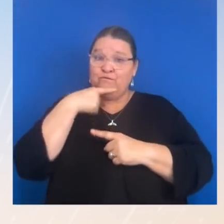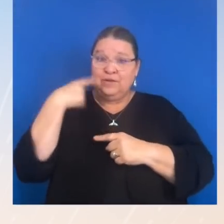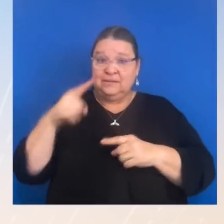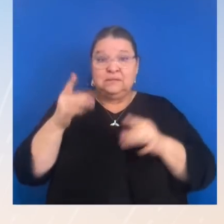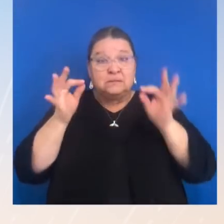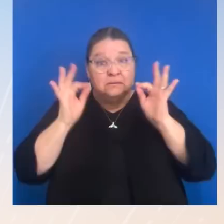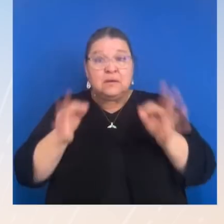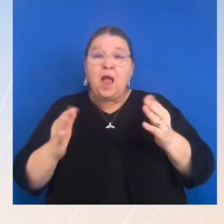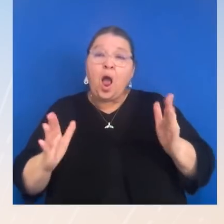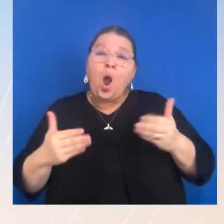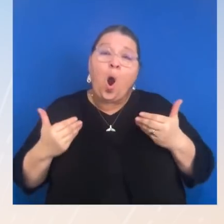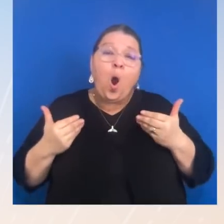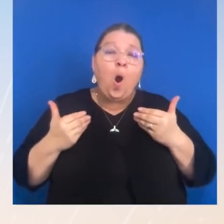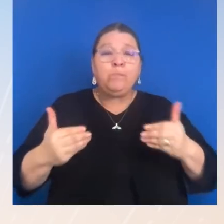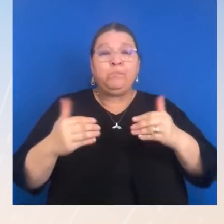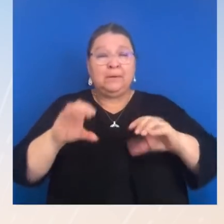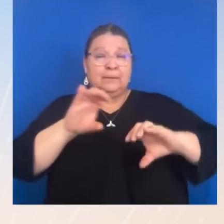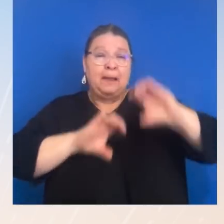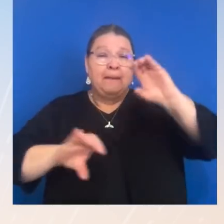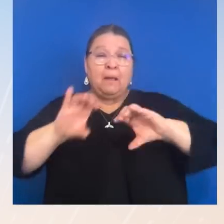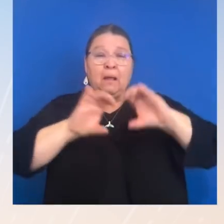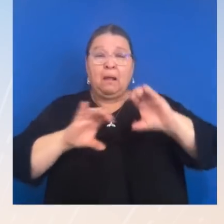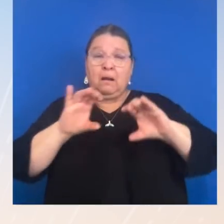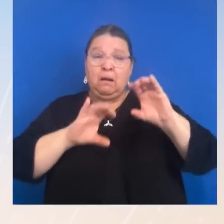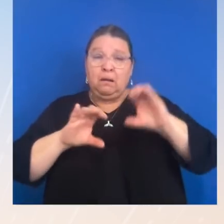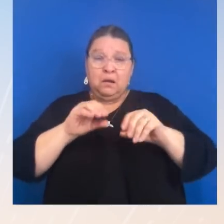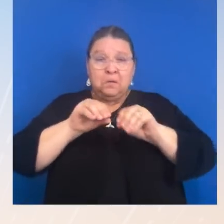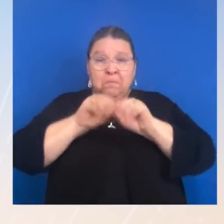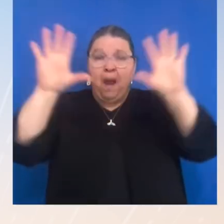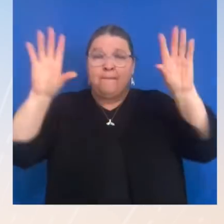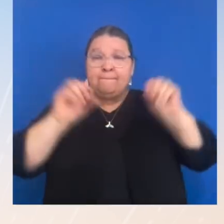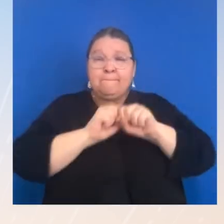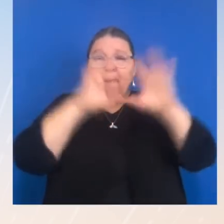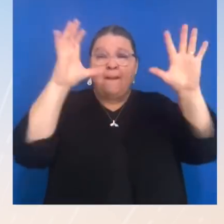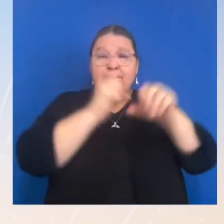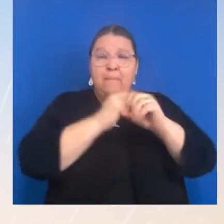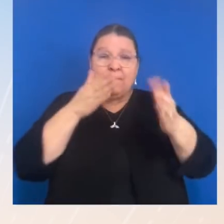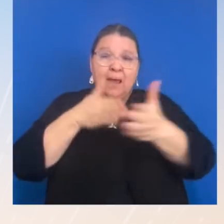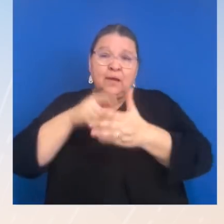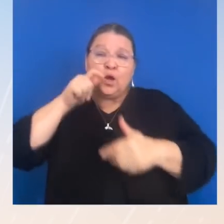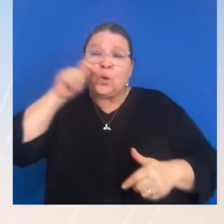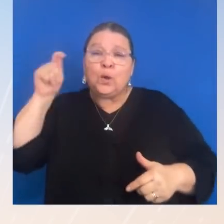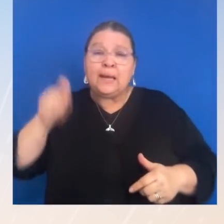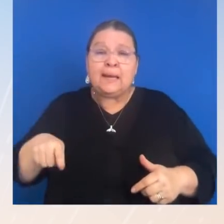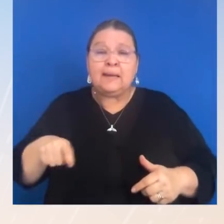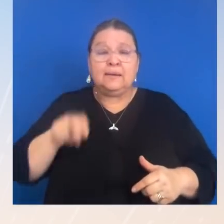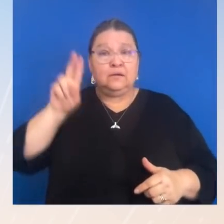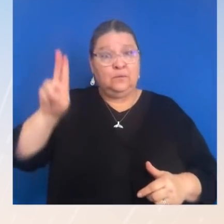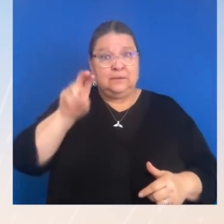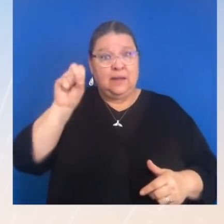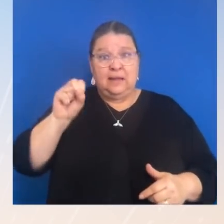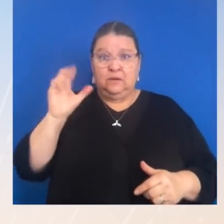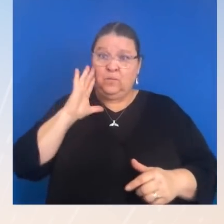Ms. Psaki: I'm not going to get into hypotheticals. What we're saying right now is they have the capacity and the capabilities. I'm also not going to get into intelligence.